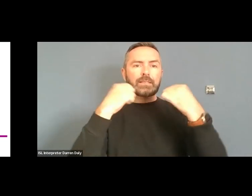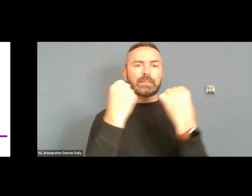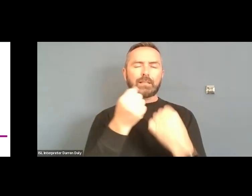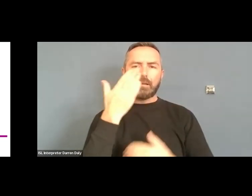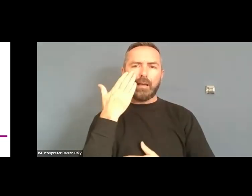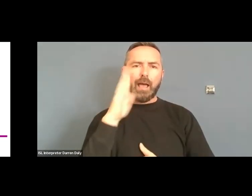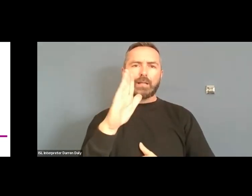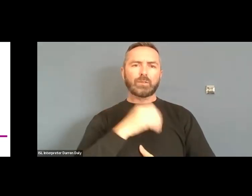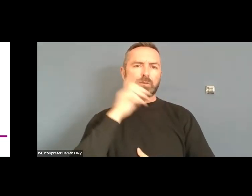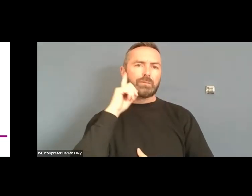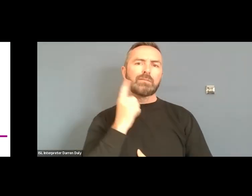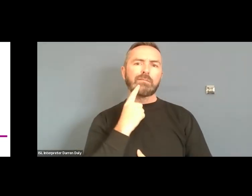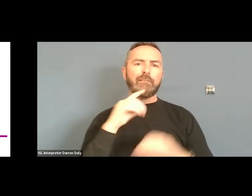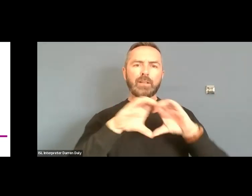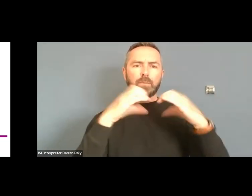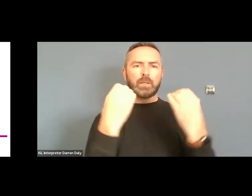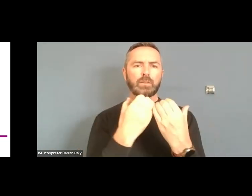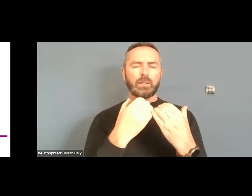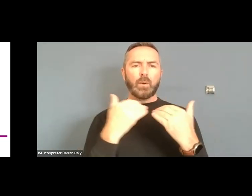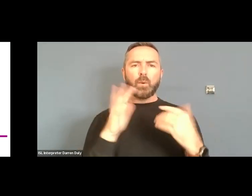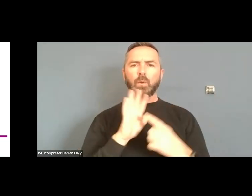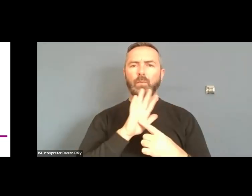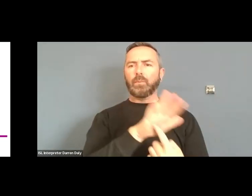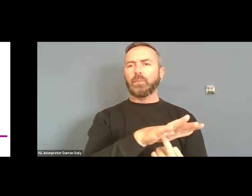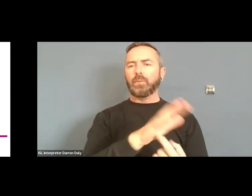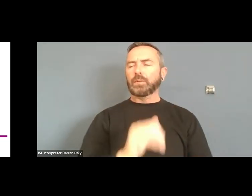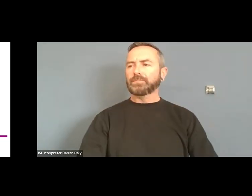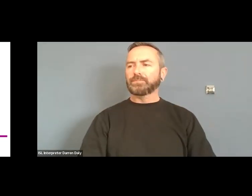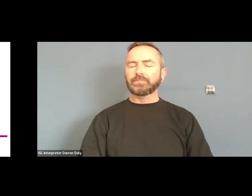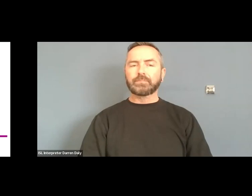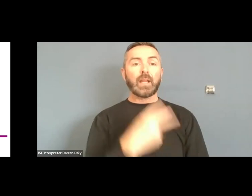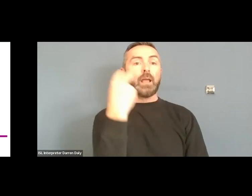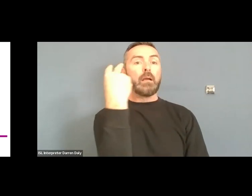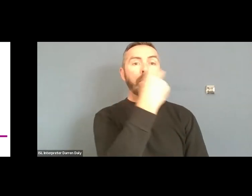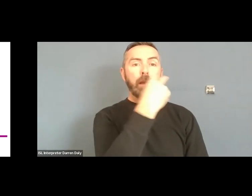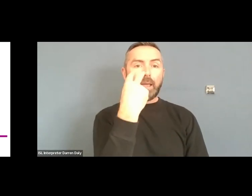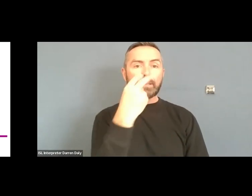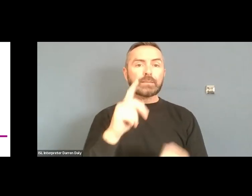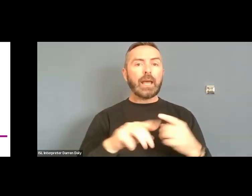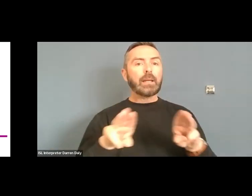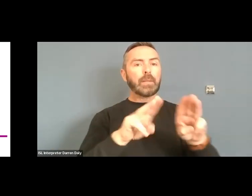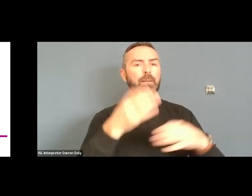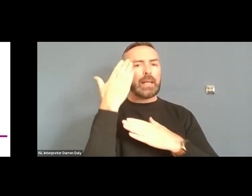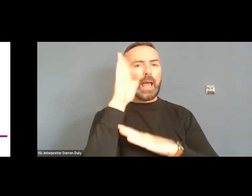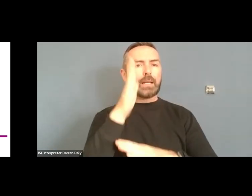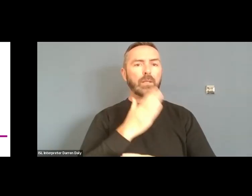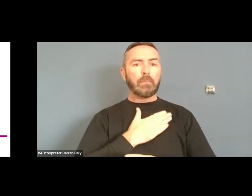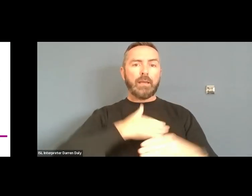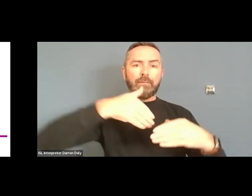towards the deaf community", "Blindness and people's attitudes to my participation".